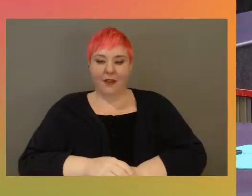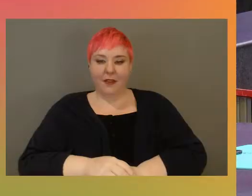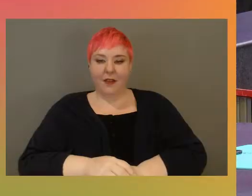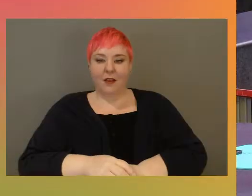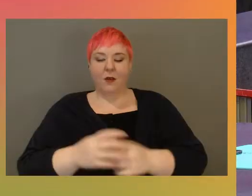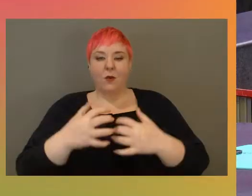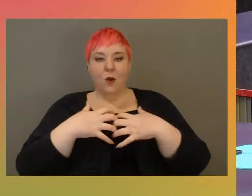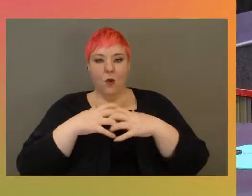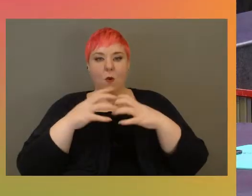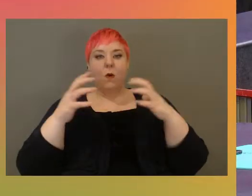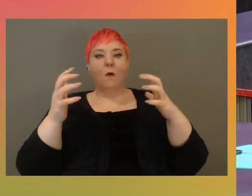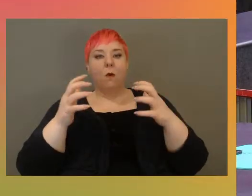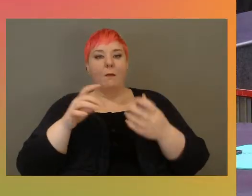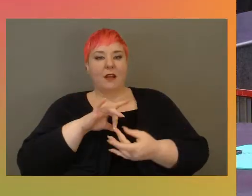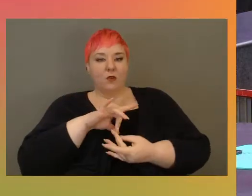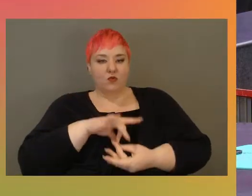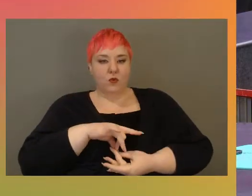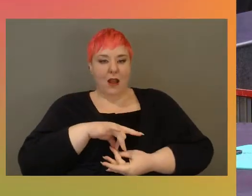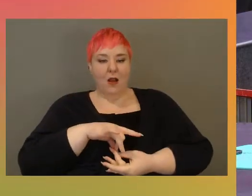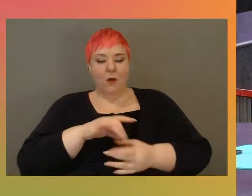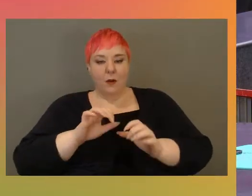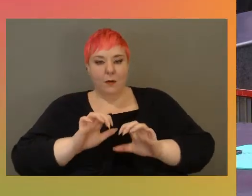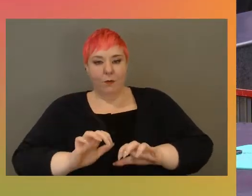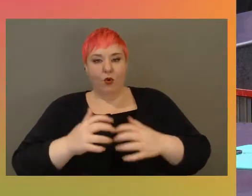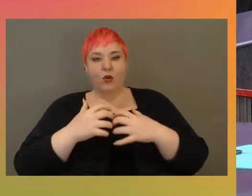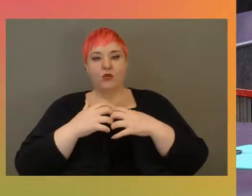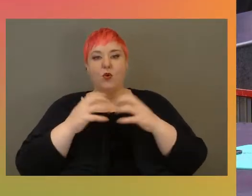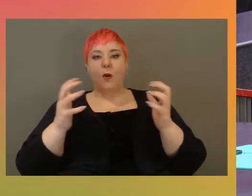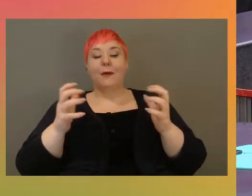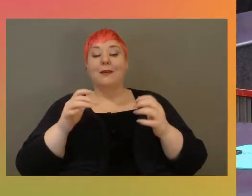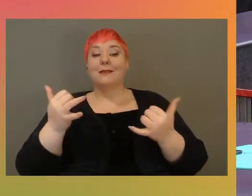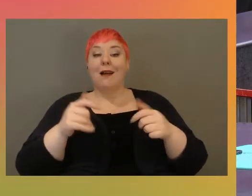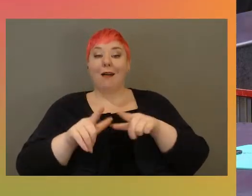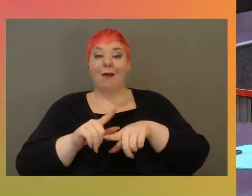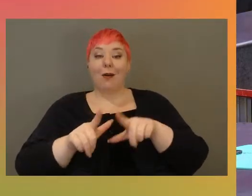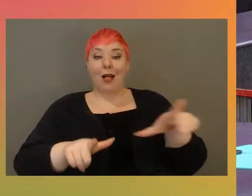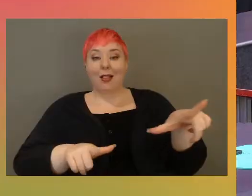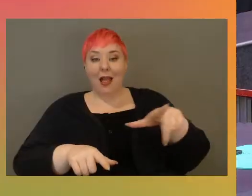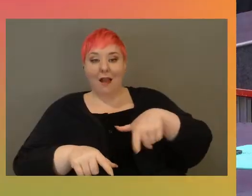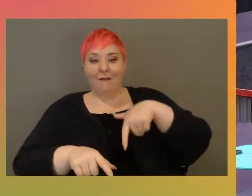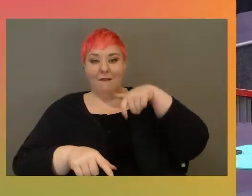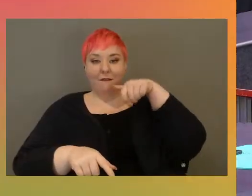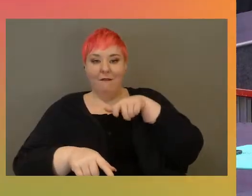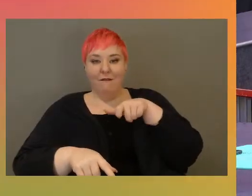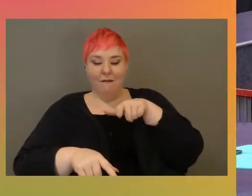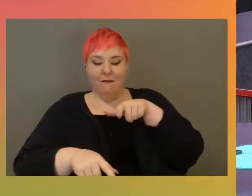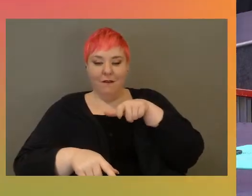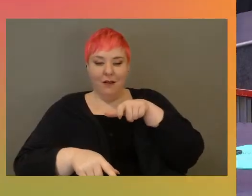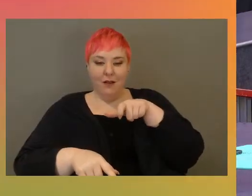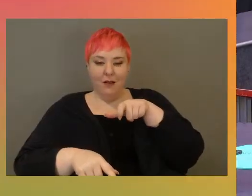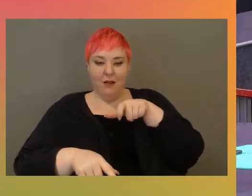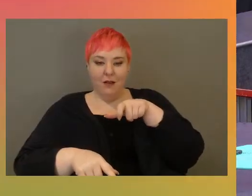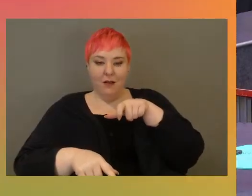LEGS, GROUND THE LEGS, LENGTHEN